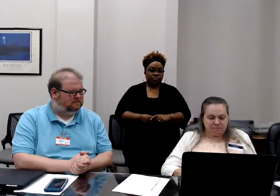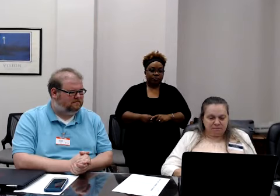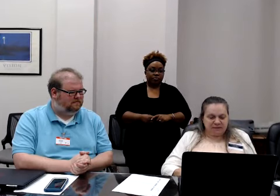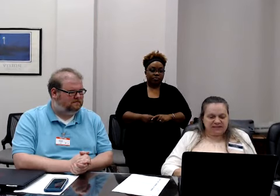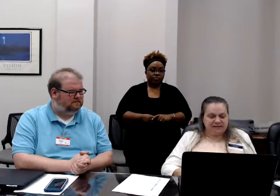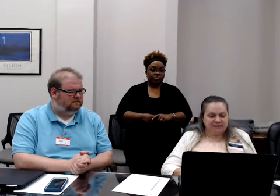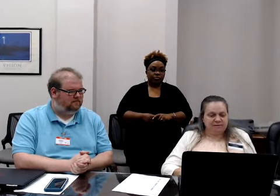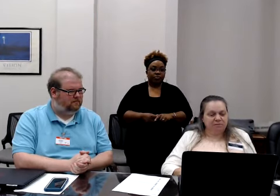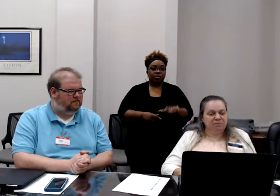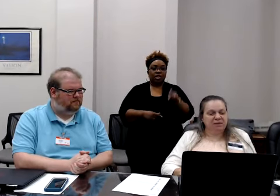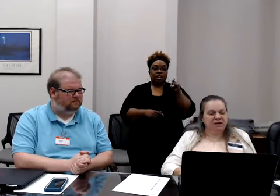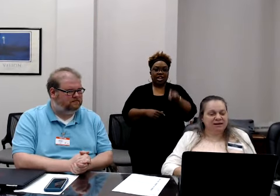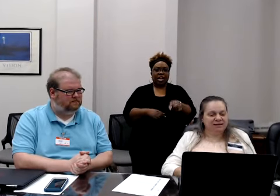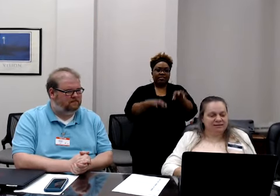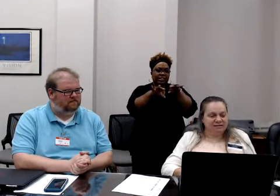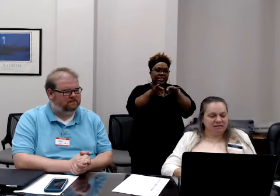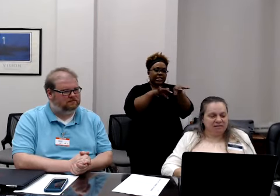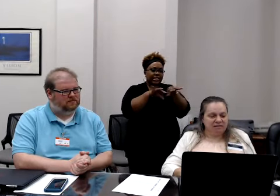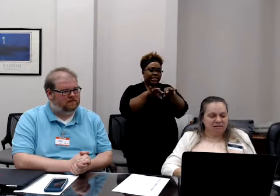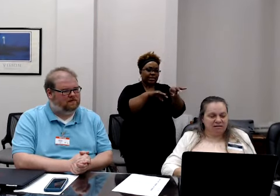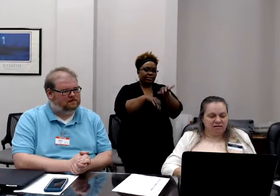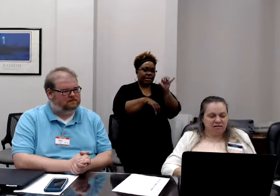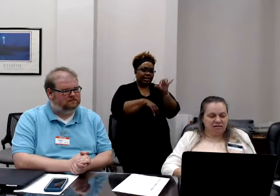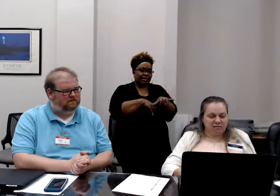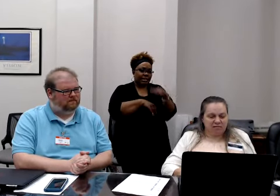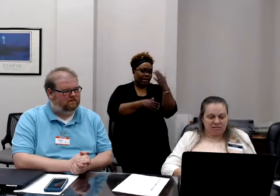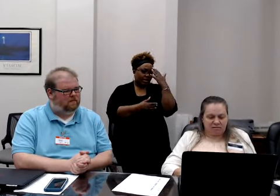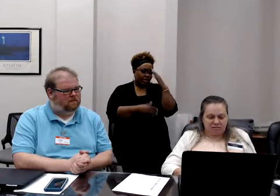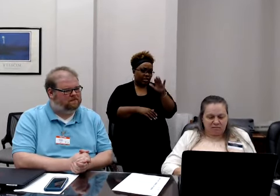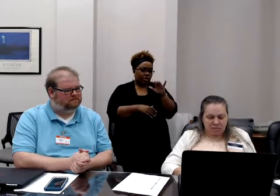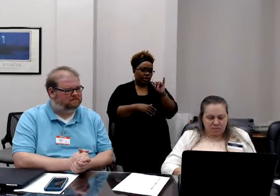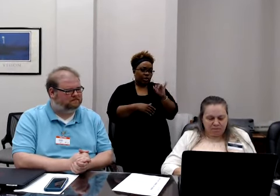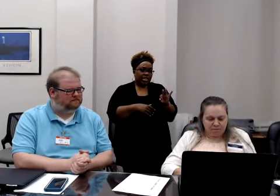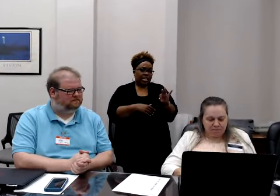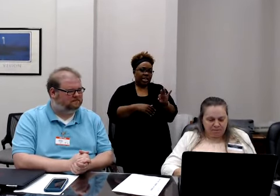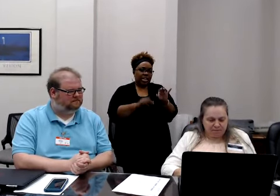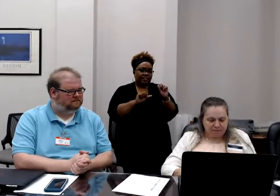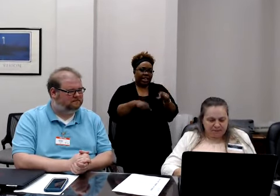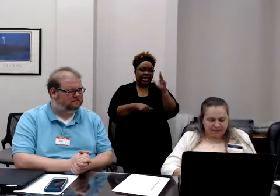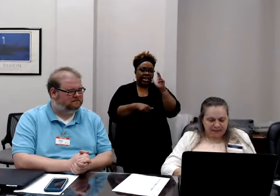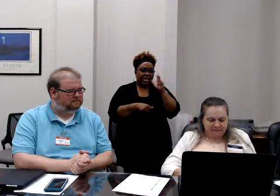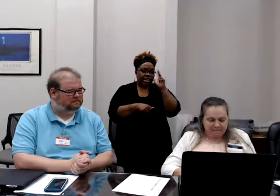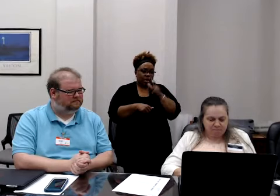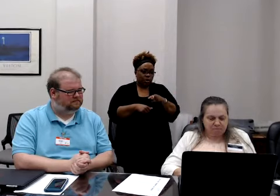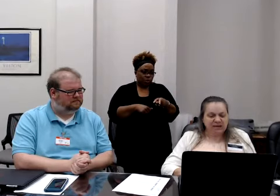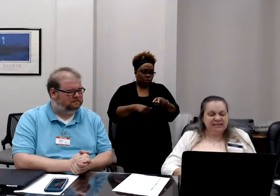[Stacy] So, you'll have to explain that Shelbi because I don't know if the microphone can hear you. [Man] Mark your choices.